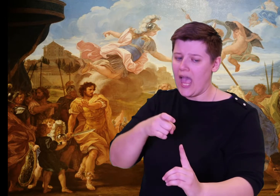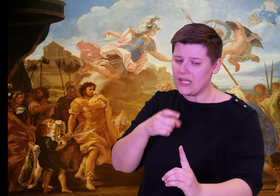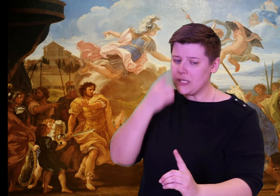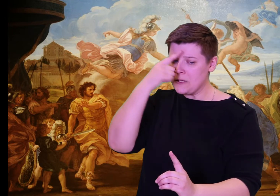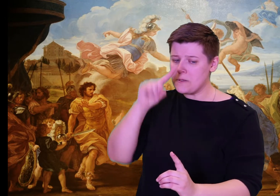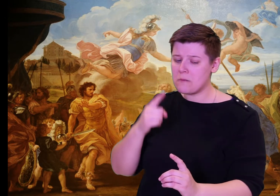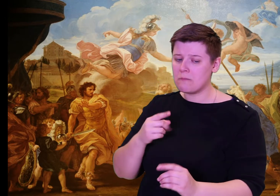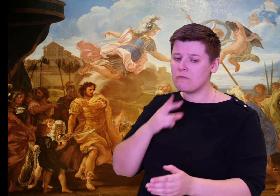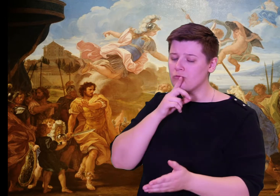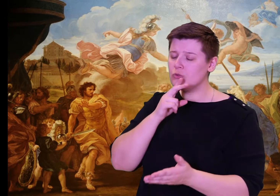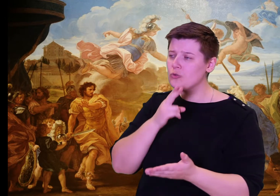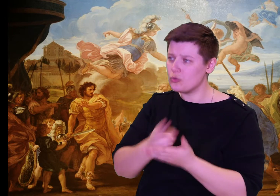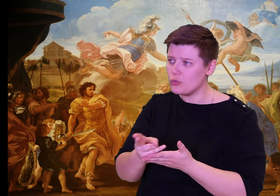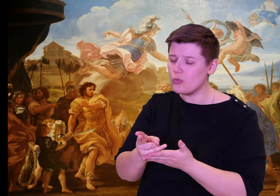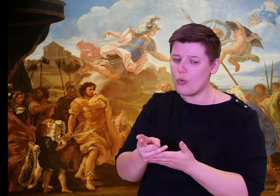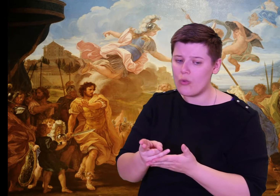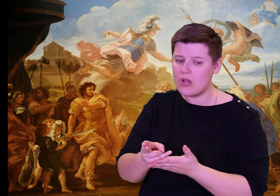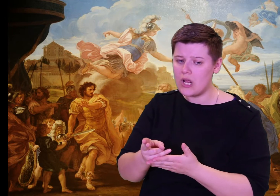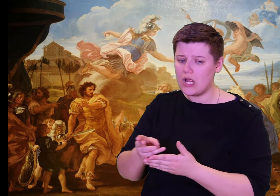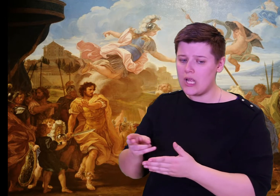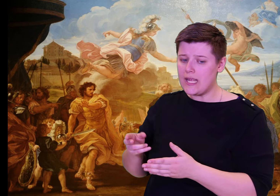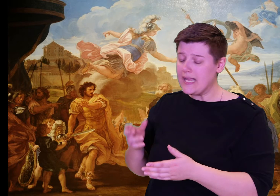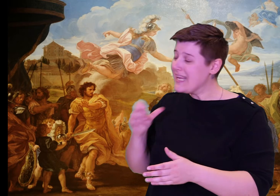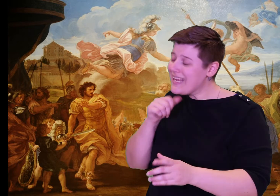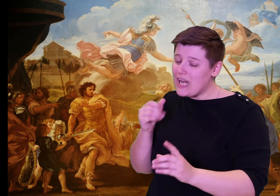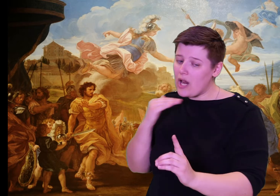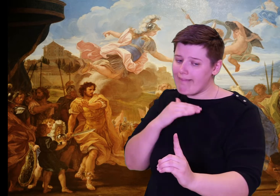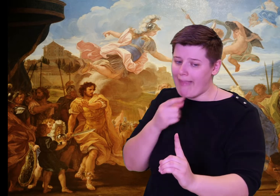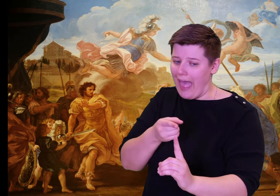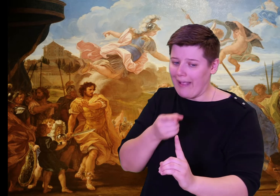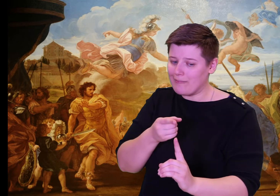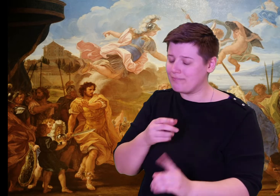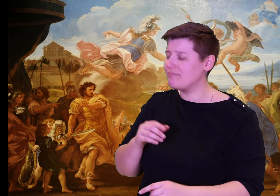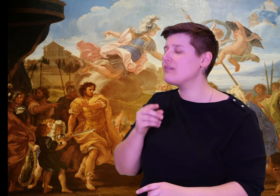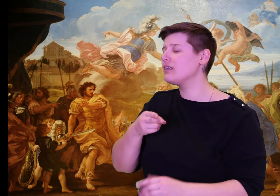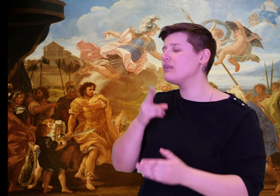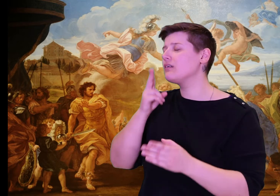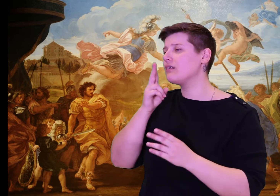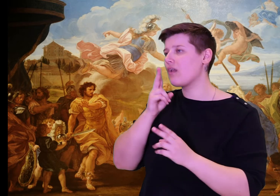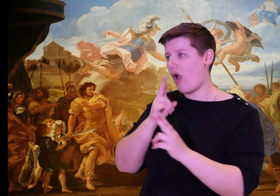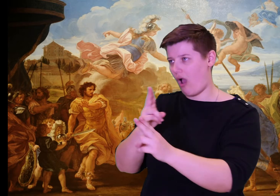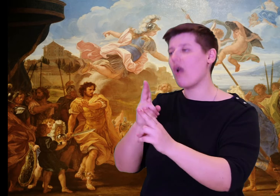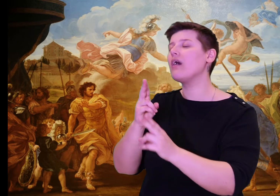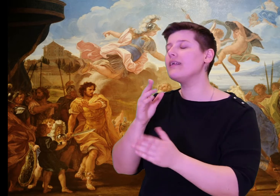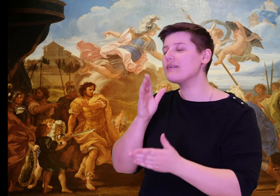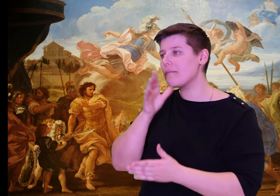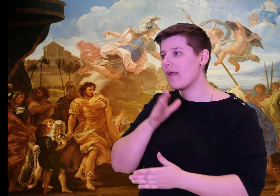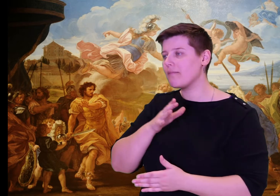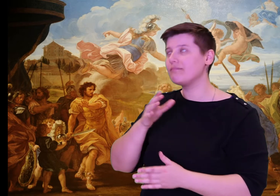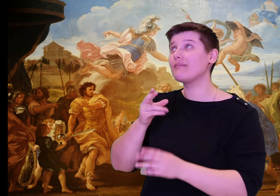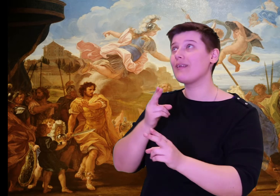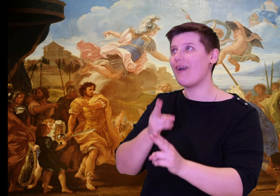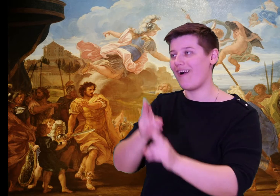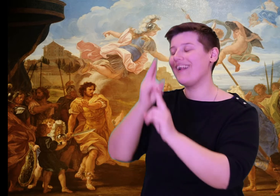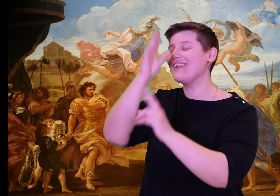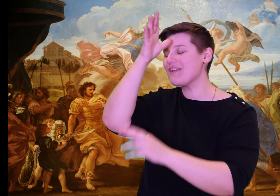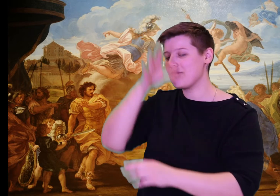subject up, I have been told about your mother's suitors, how badly they are treating you at home.